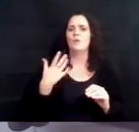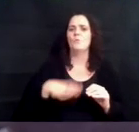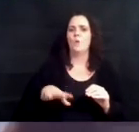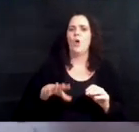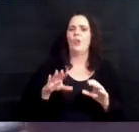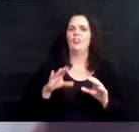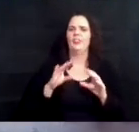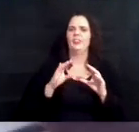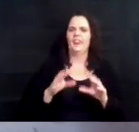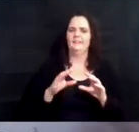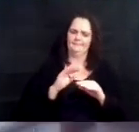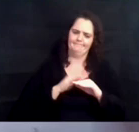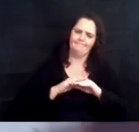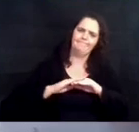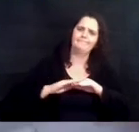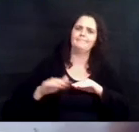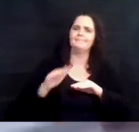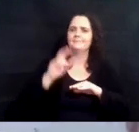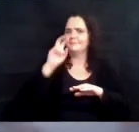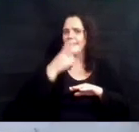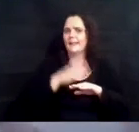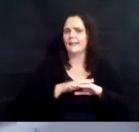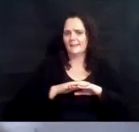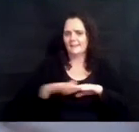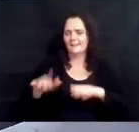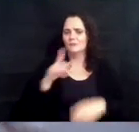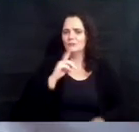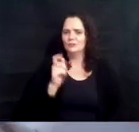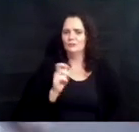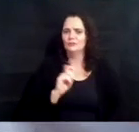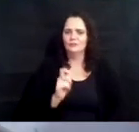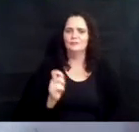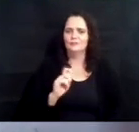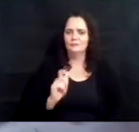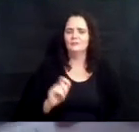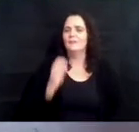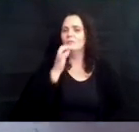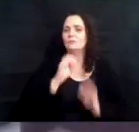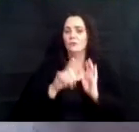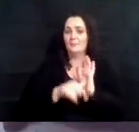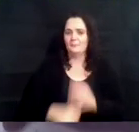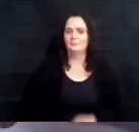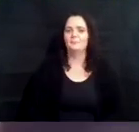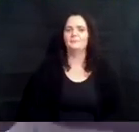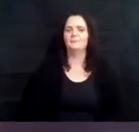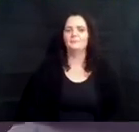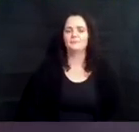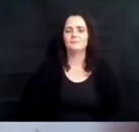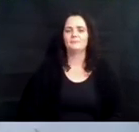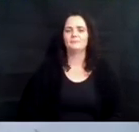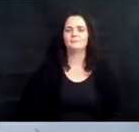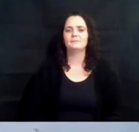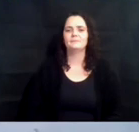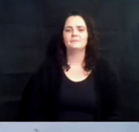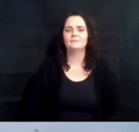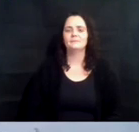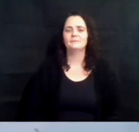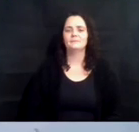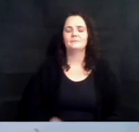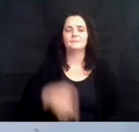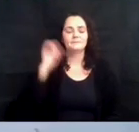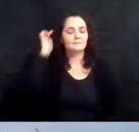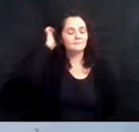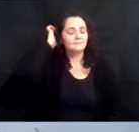over it a couple of times, there we go and there's my cast shadow.